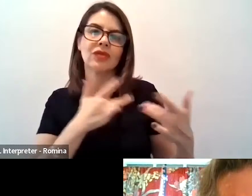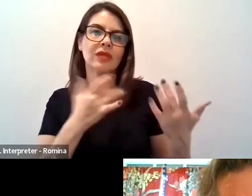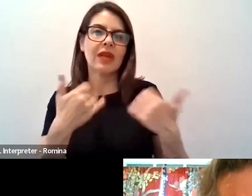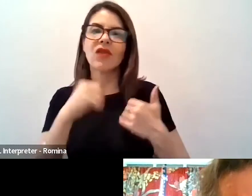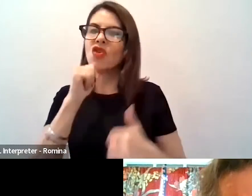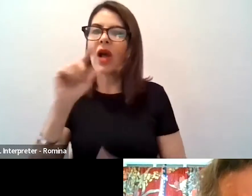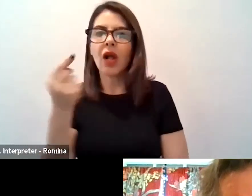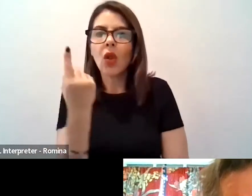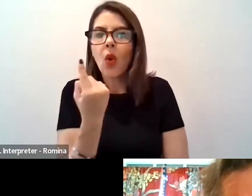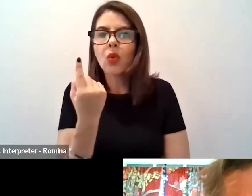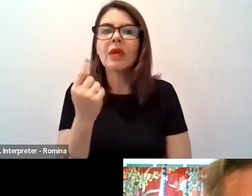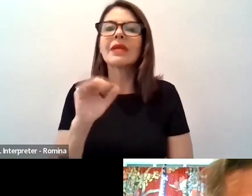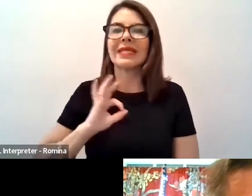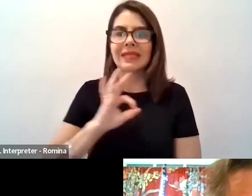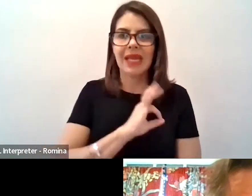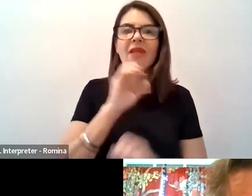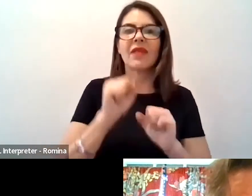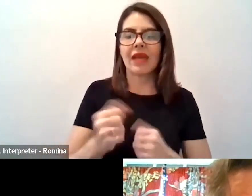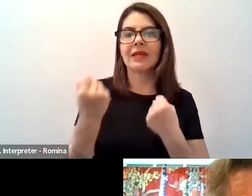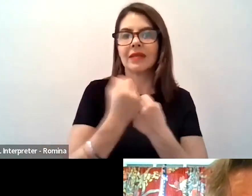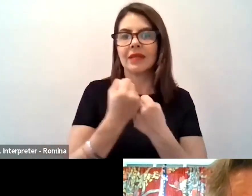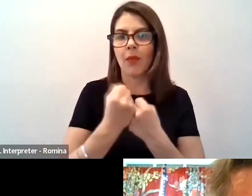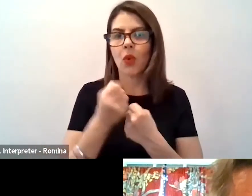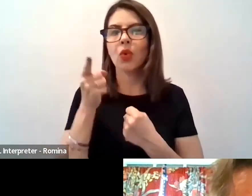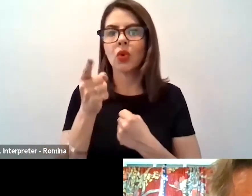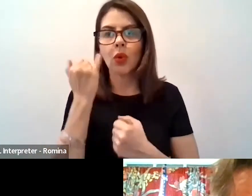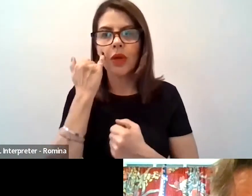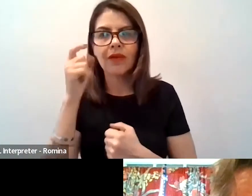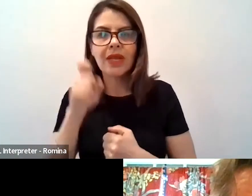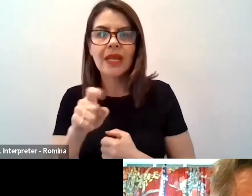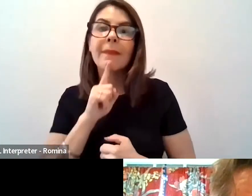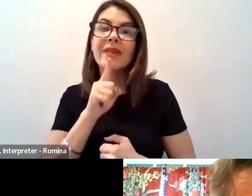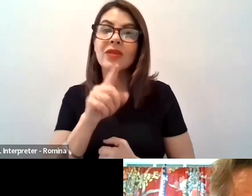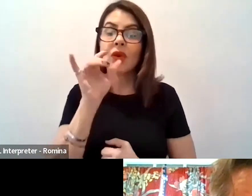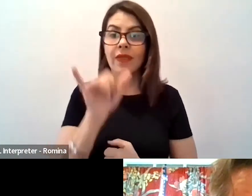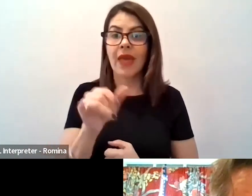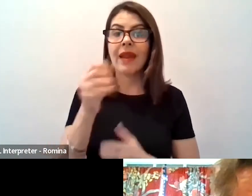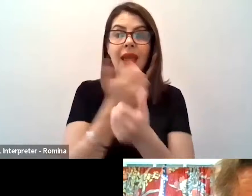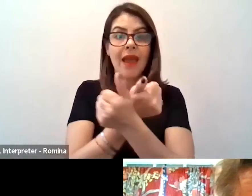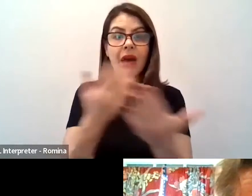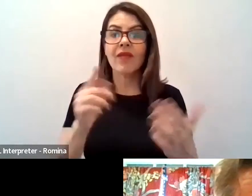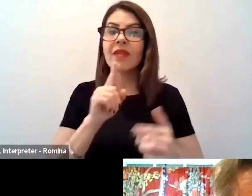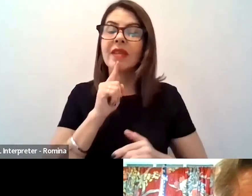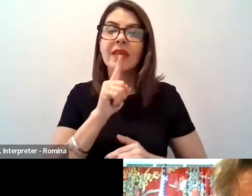There are staff who can step in and support and make sure that everything is, is safe and